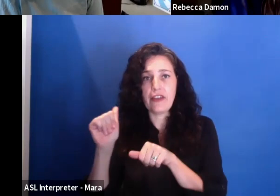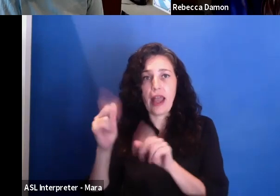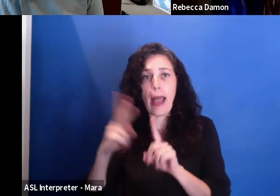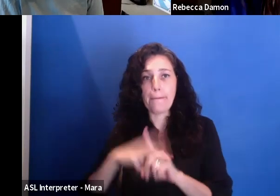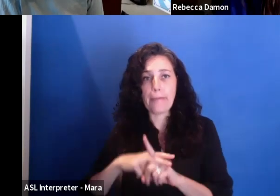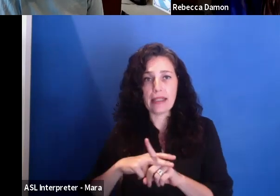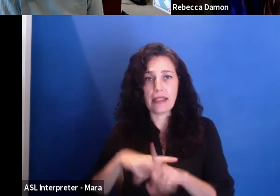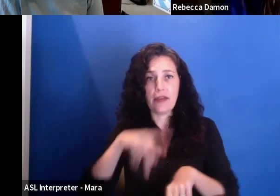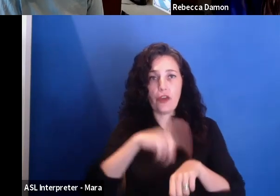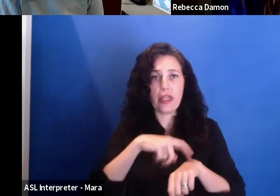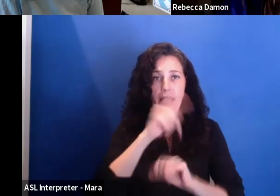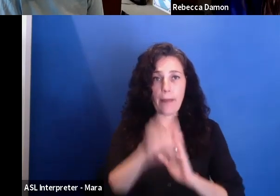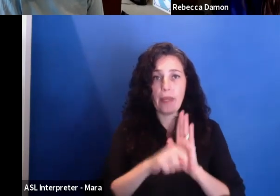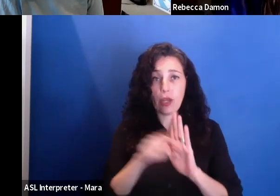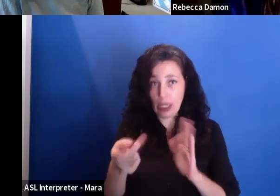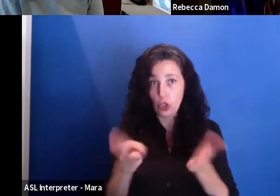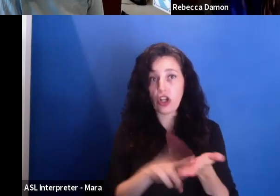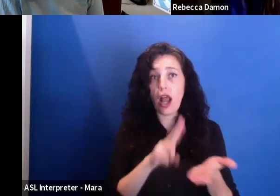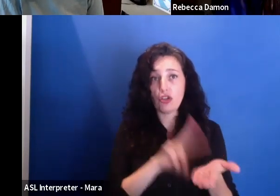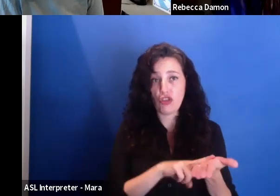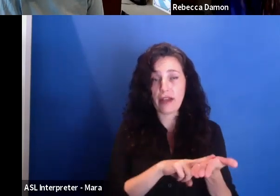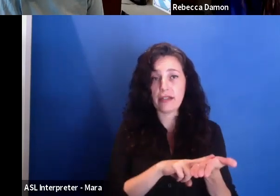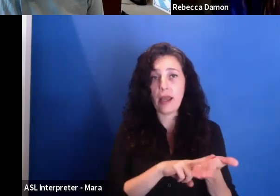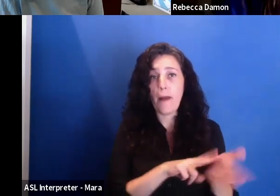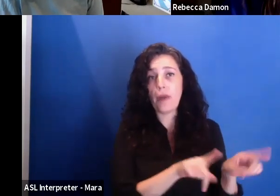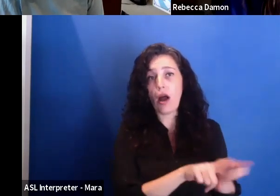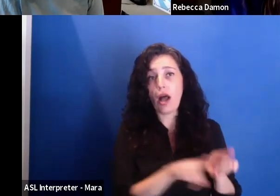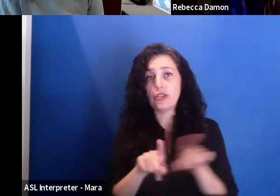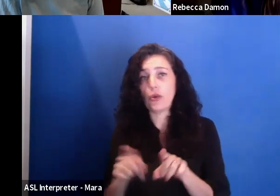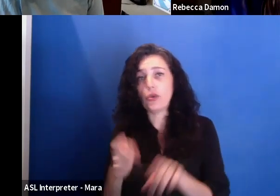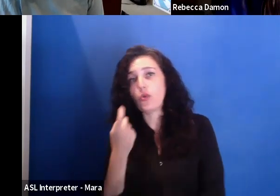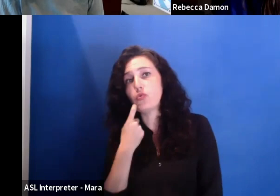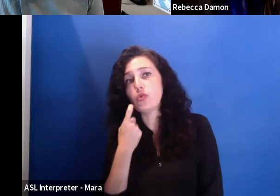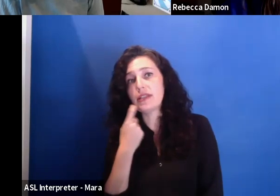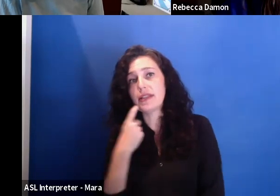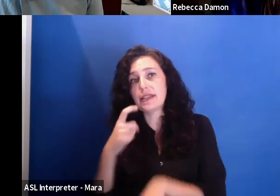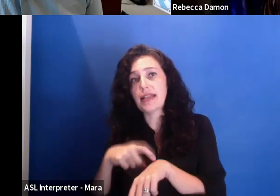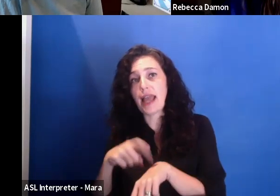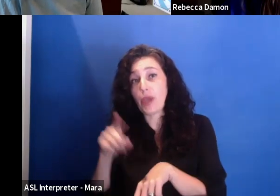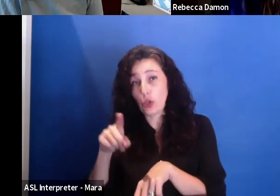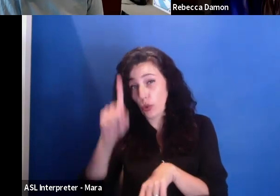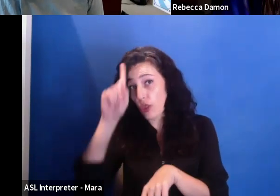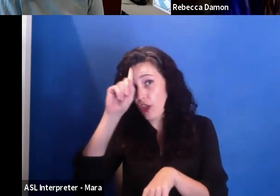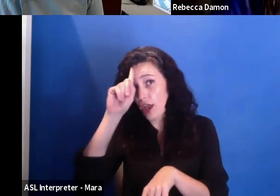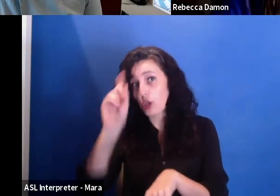that you're contracted for, but the time period that you reasonably anticipated that you were going to be working. And so, just to give you an example,